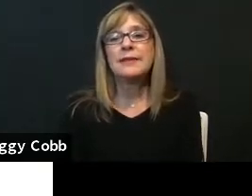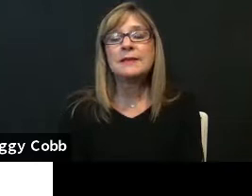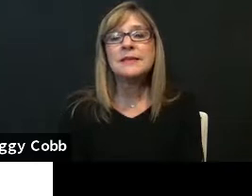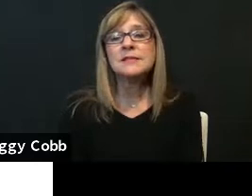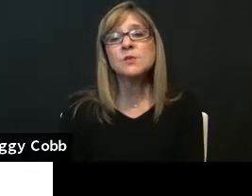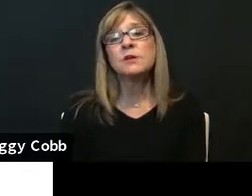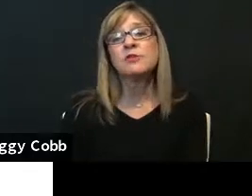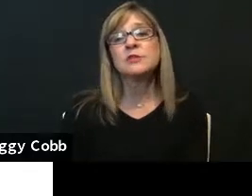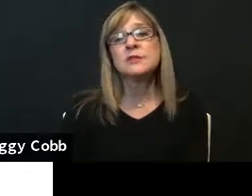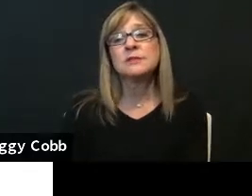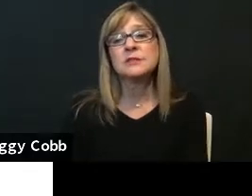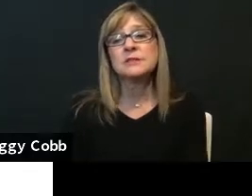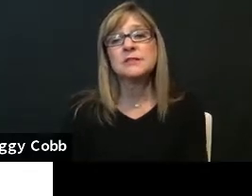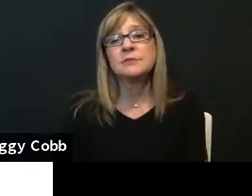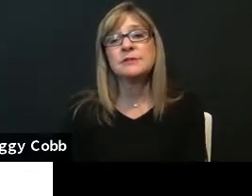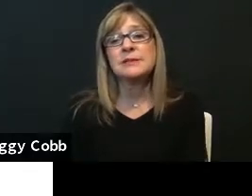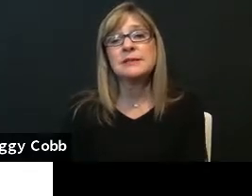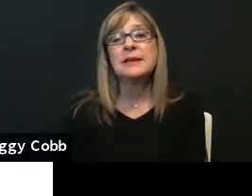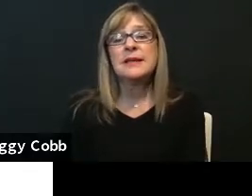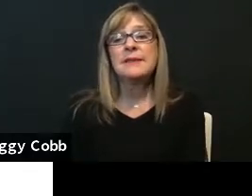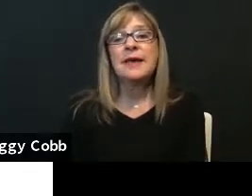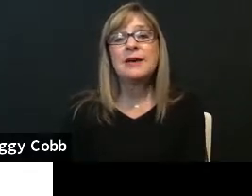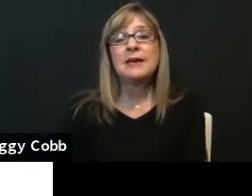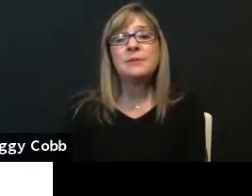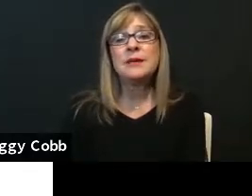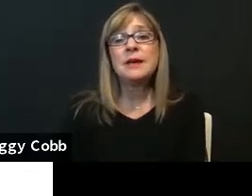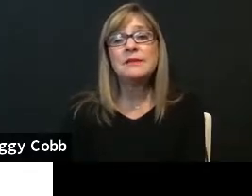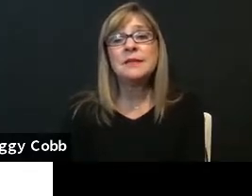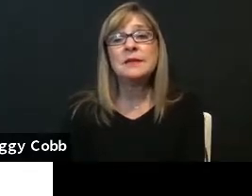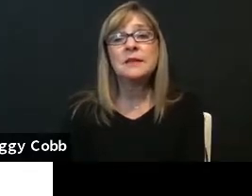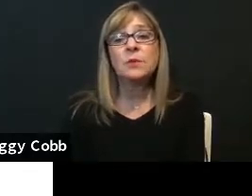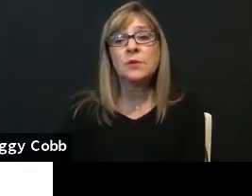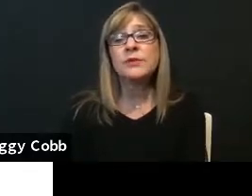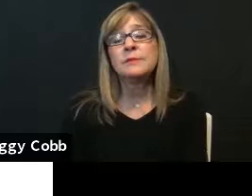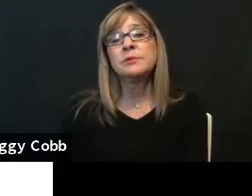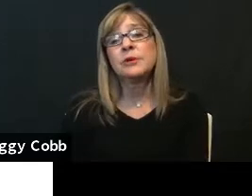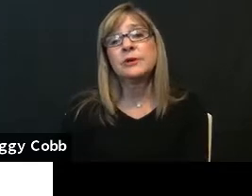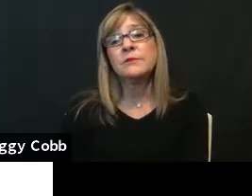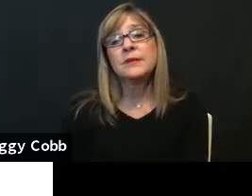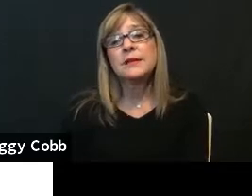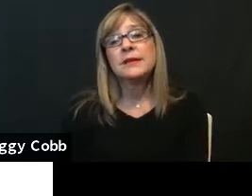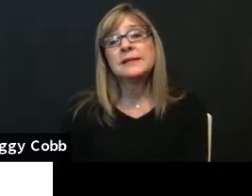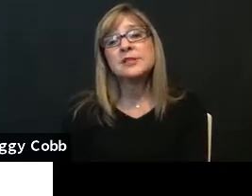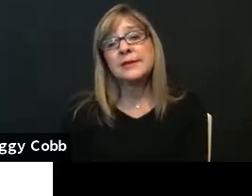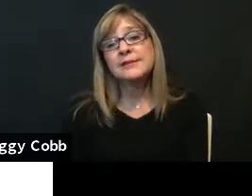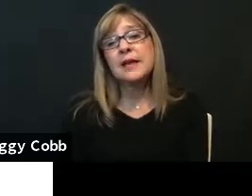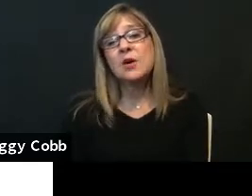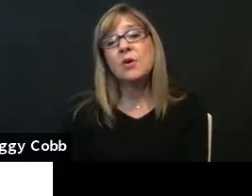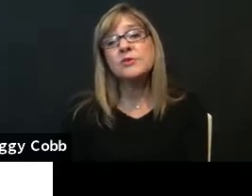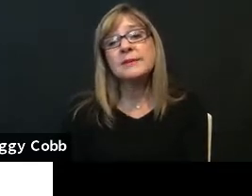And then Texas Workforce Commission, TWC, they have IEPA that they work with the employer and so they set goals.